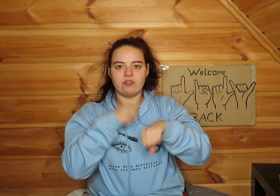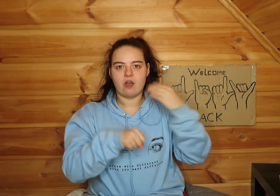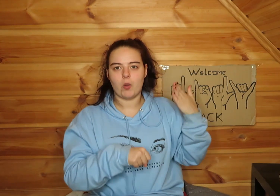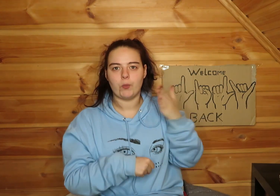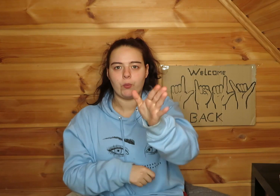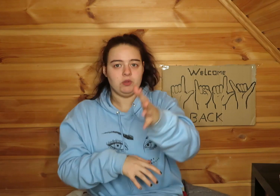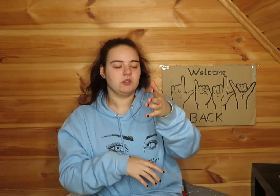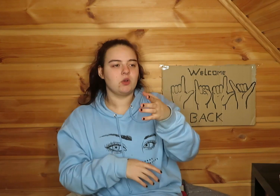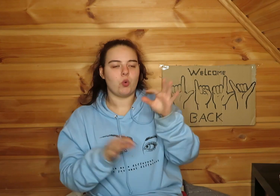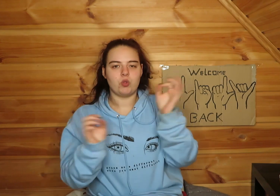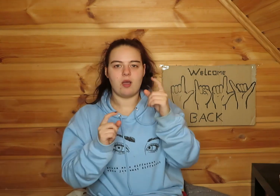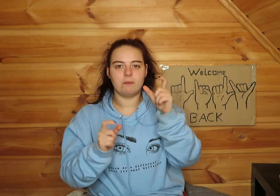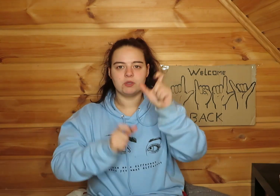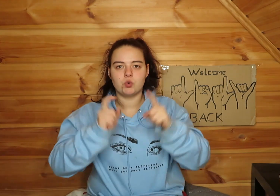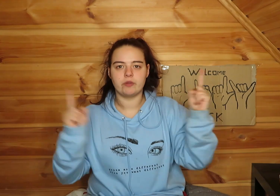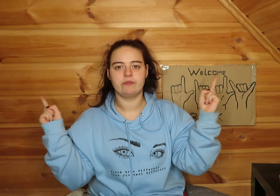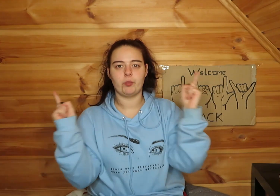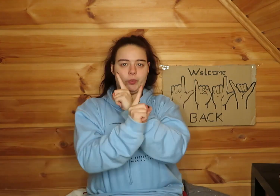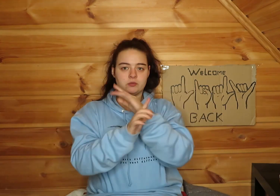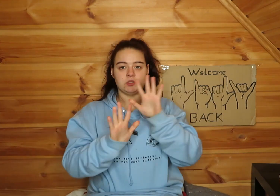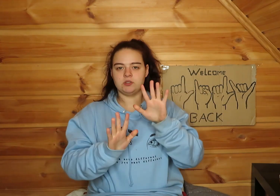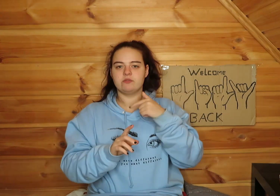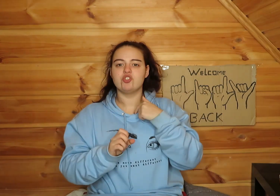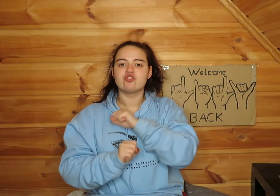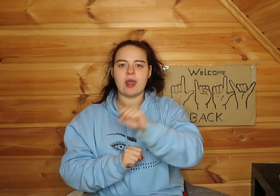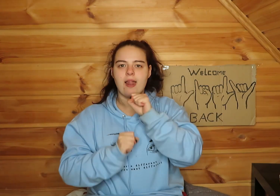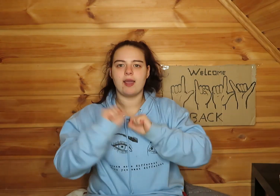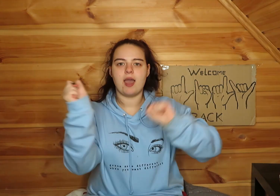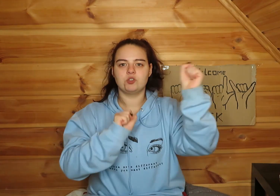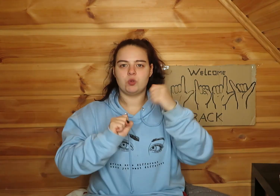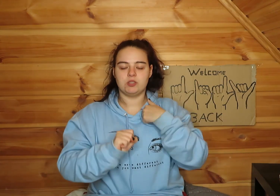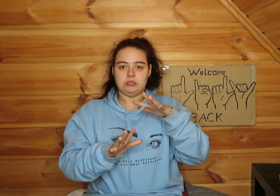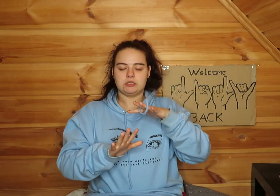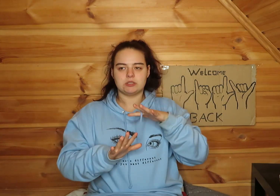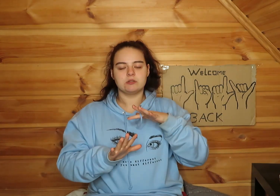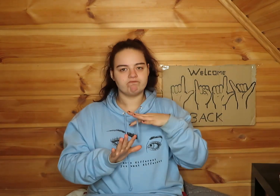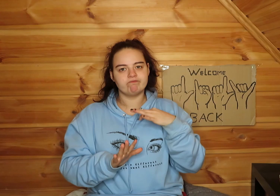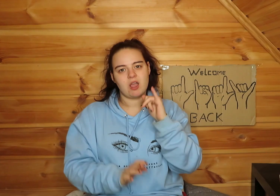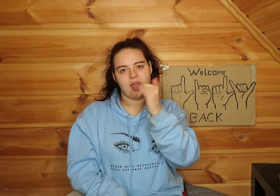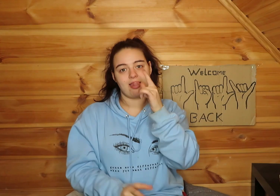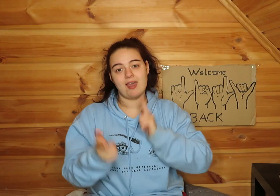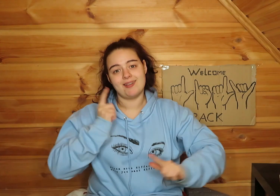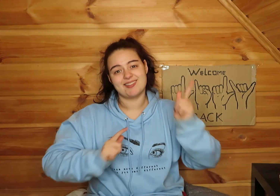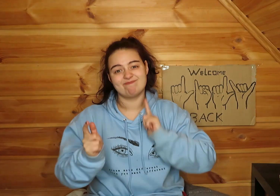if a bicycle drives by or a person walkes too fast into my vision field. Yes..sadly.